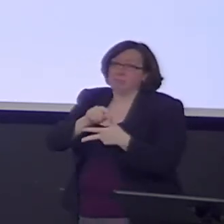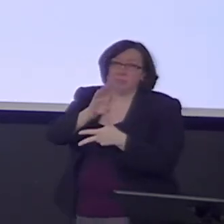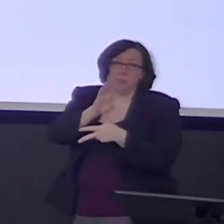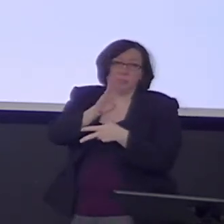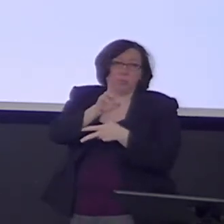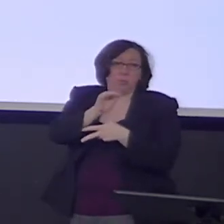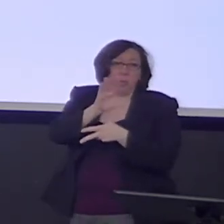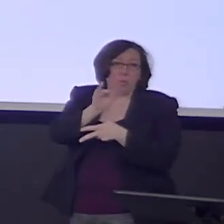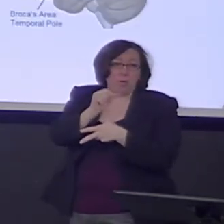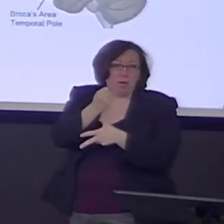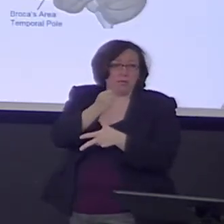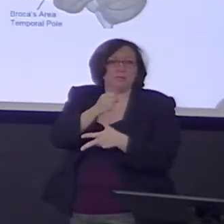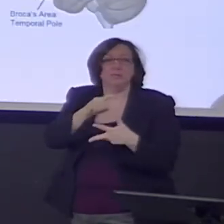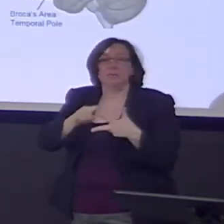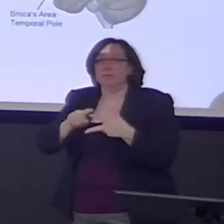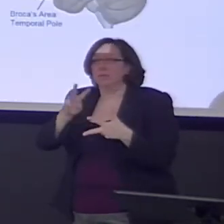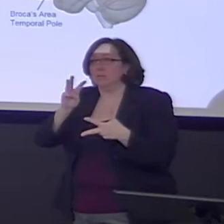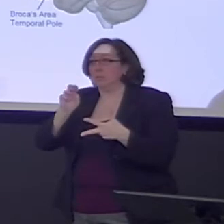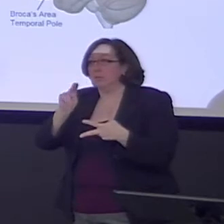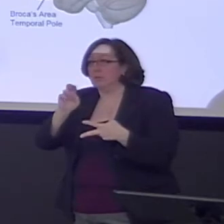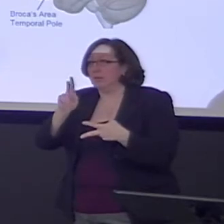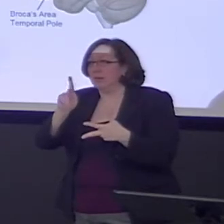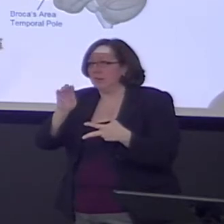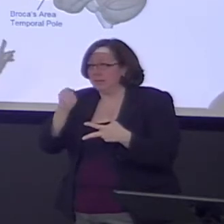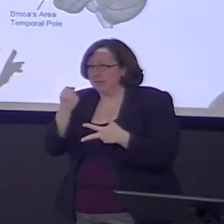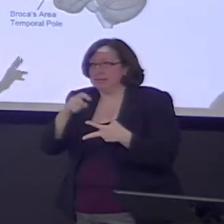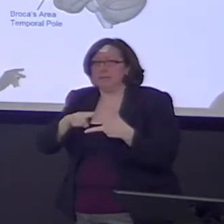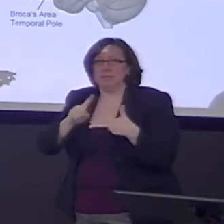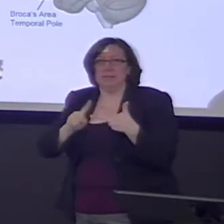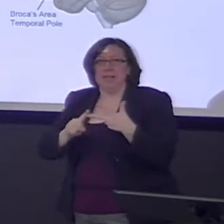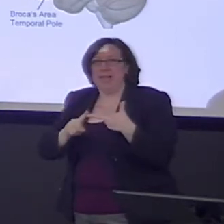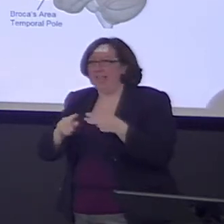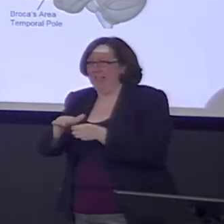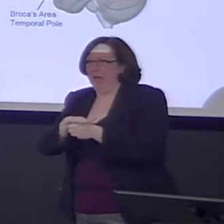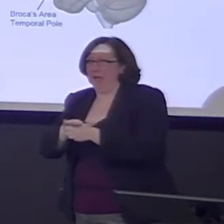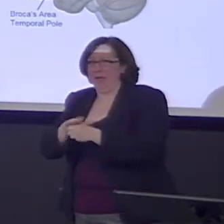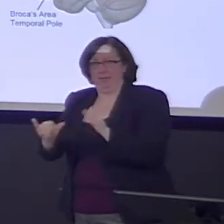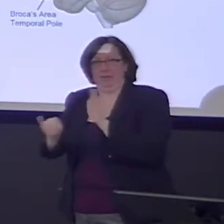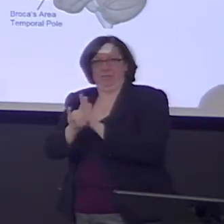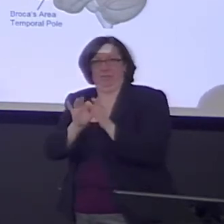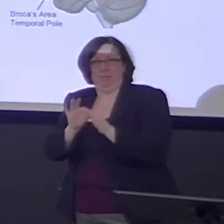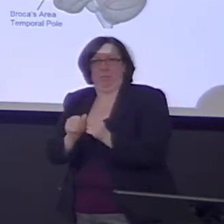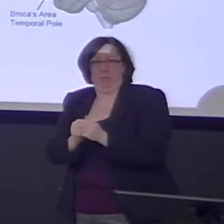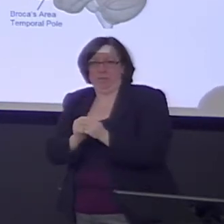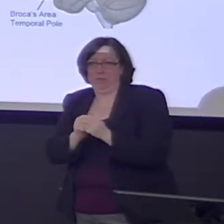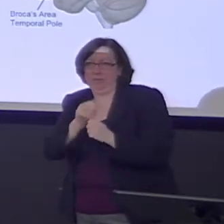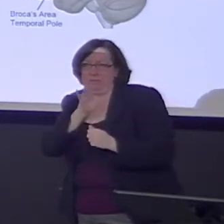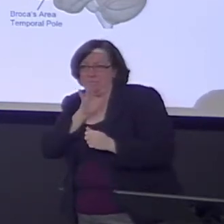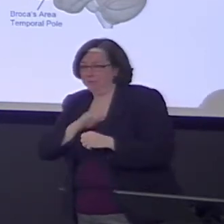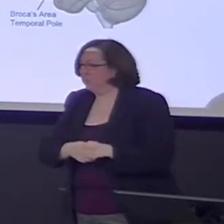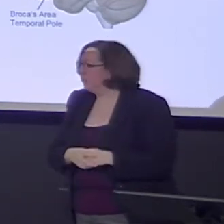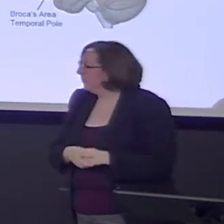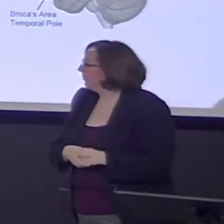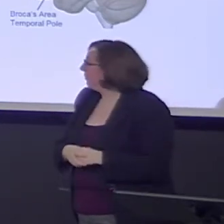the motoric aspects of speech. And then I say, okay, I'm not gonna believe anything